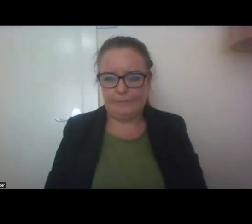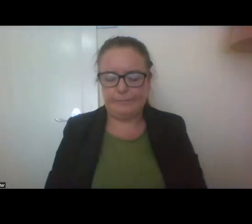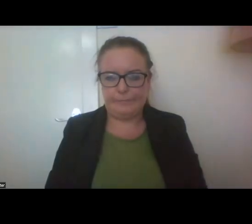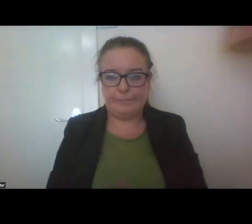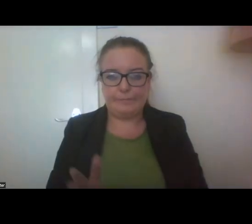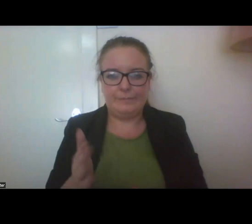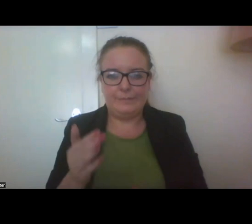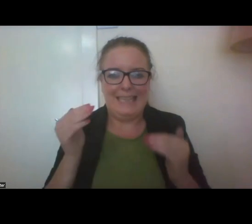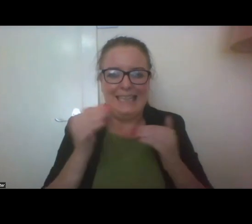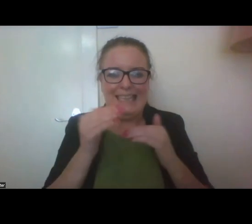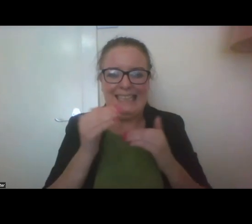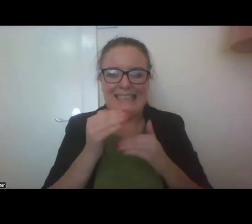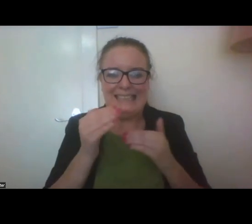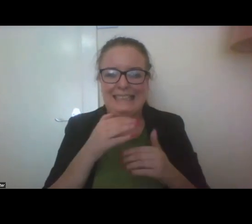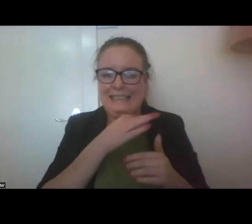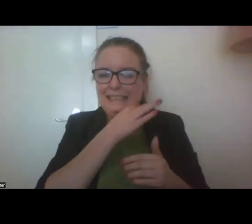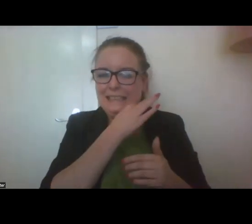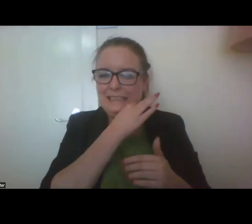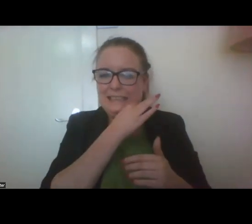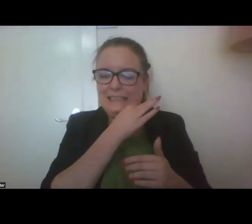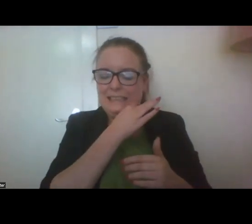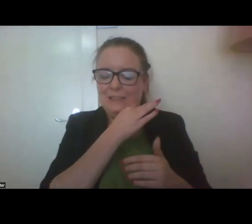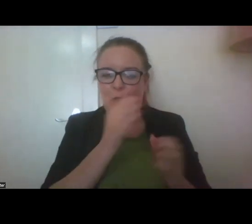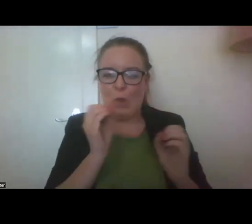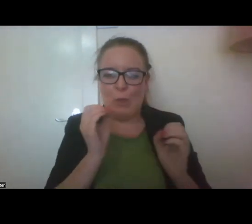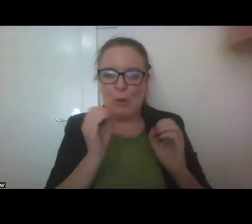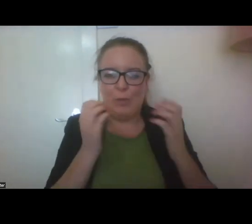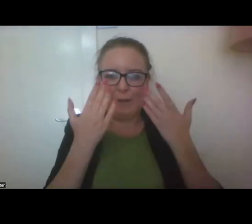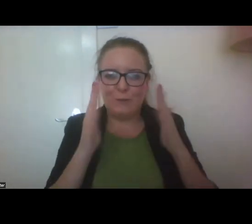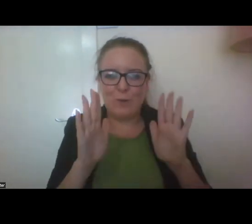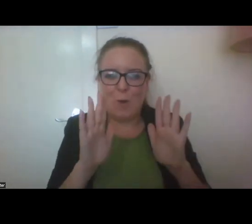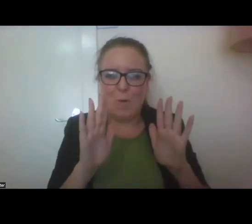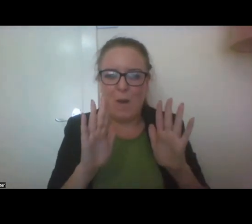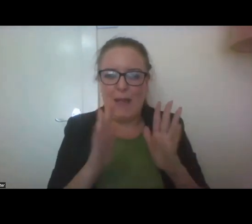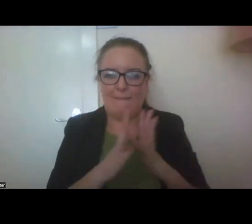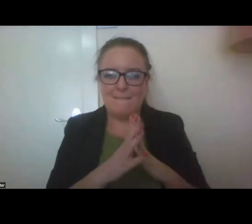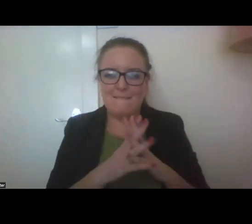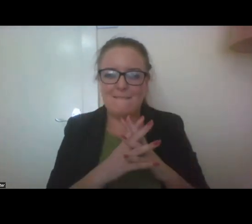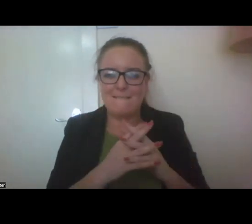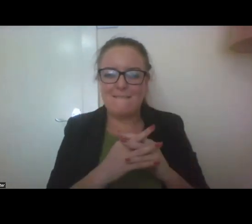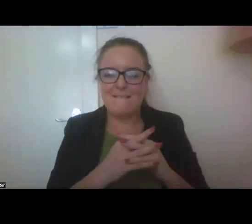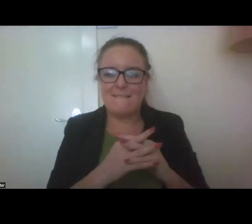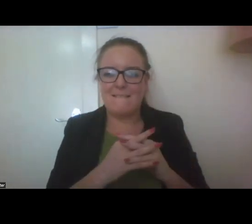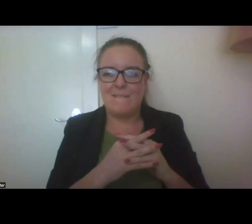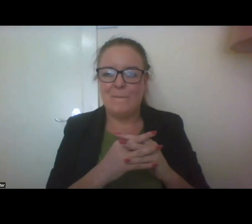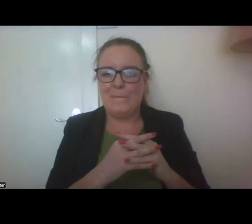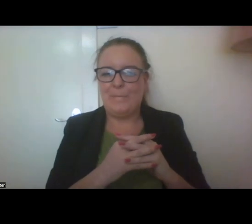So they didn't show. PÁDRAIG: I thought I was visually impaired and couldn't see them! No, you weren't. No, you weren't.